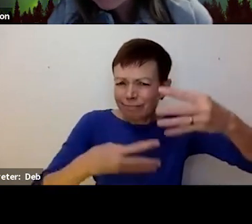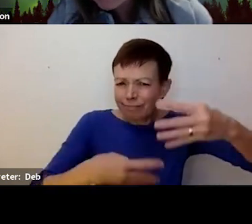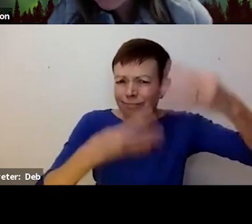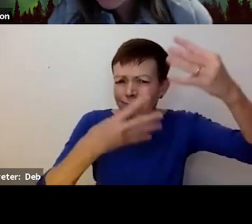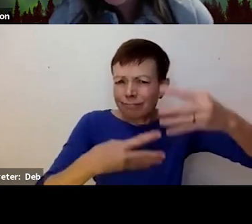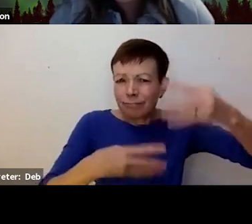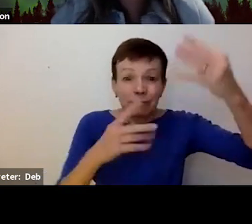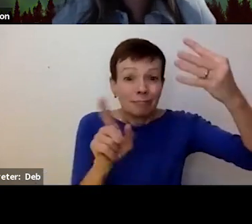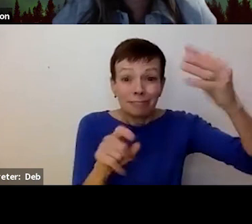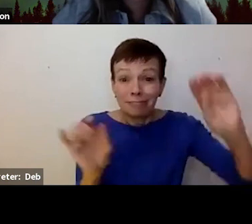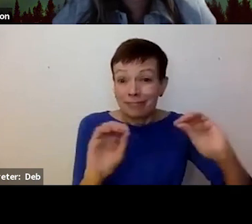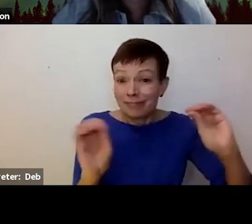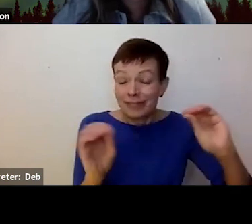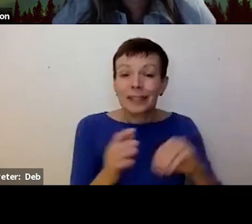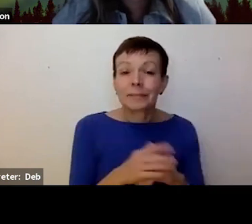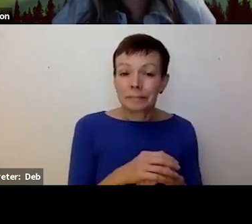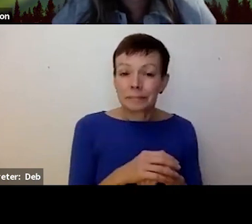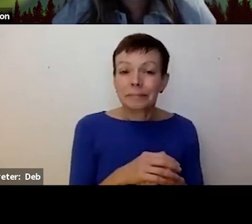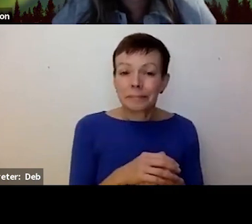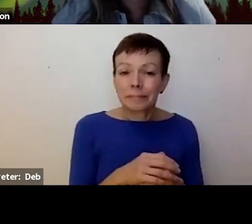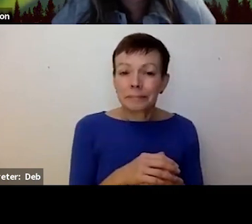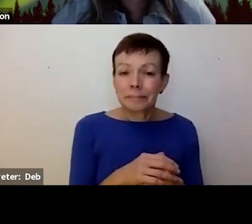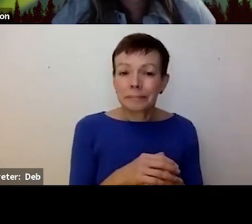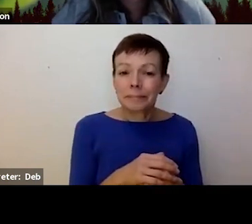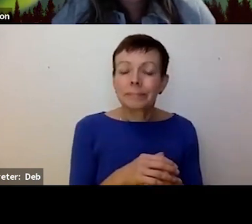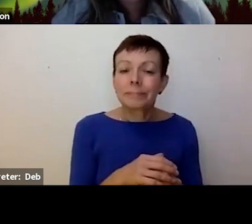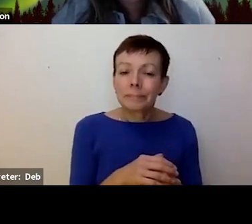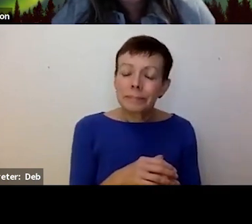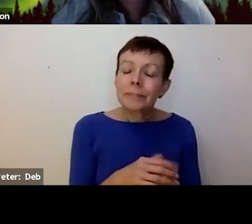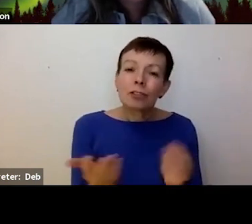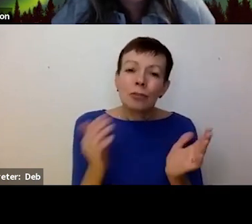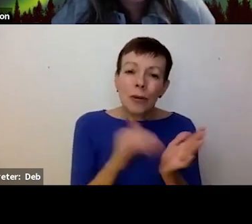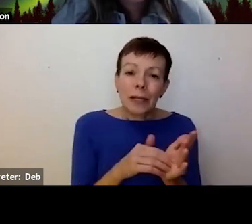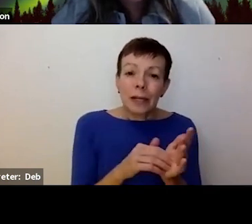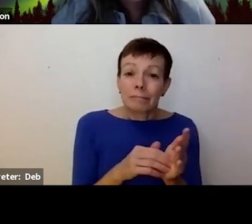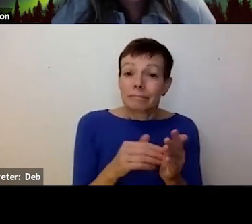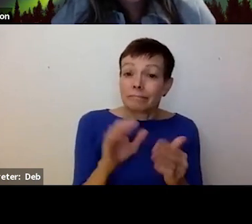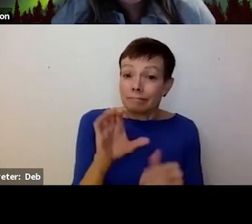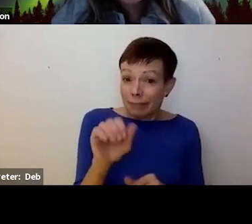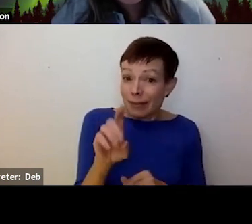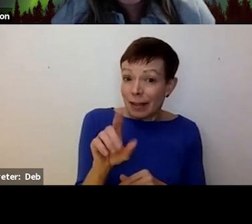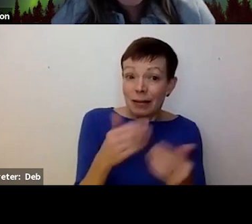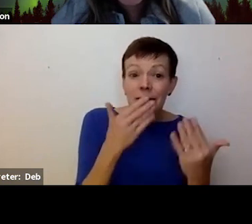So, I will extend my thanks on behalf of everybody. To those of you who've joined us